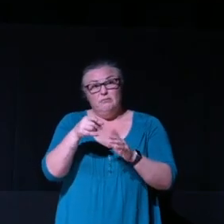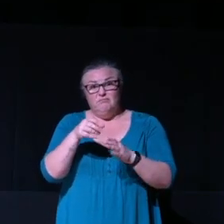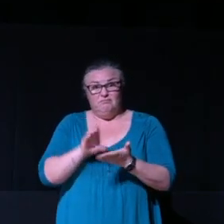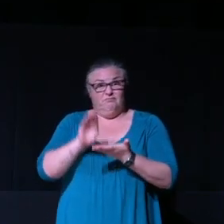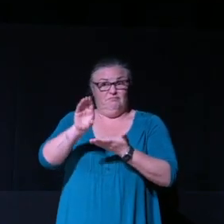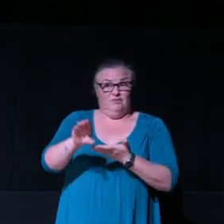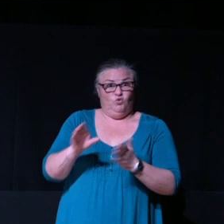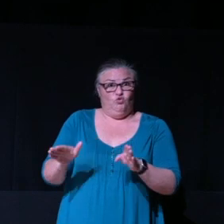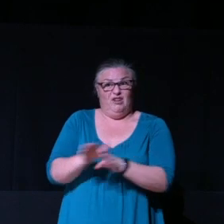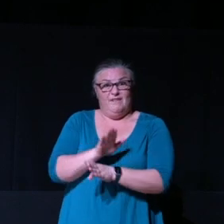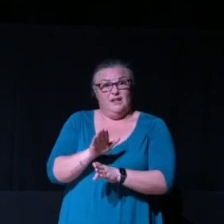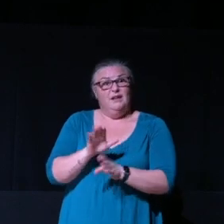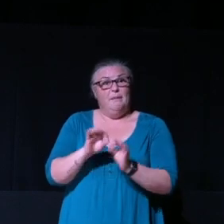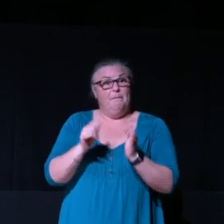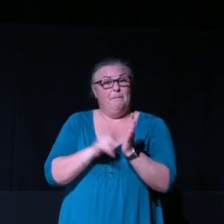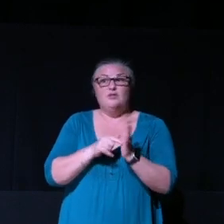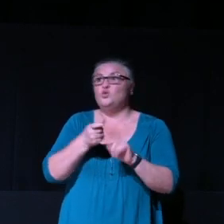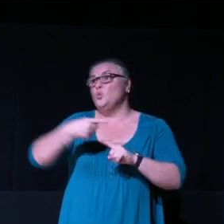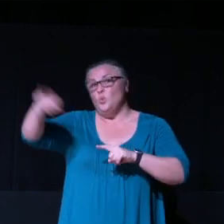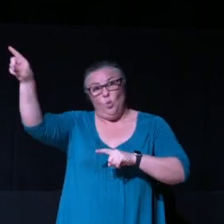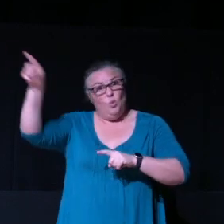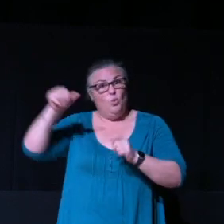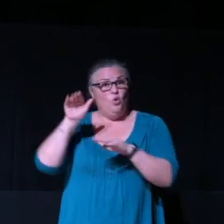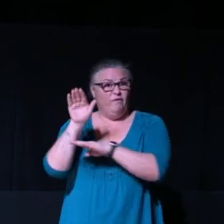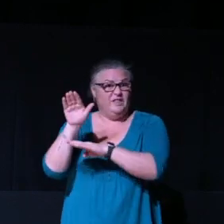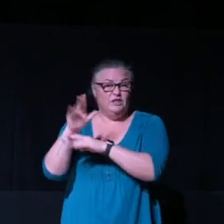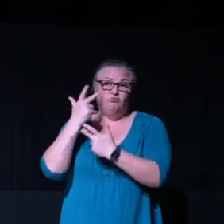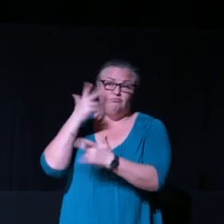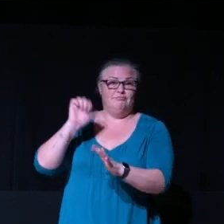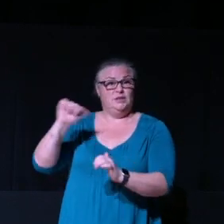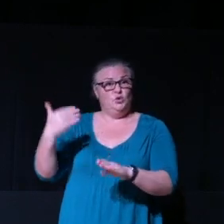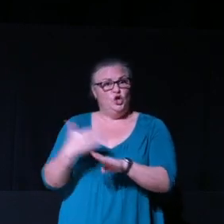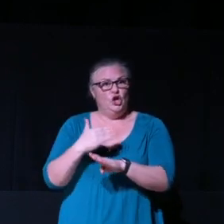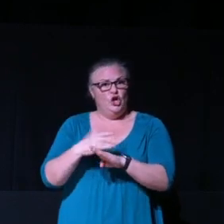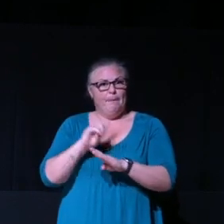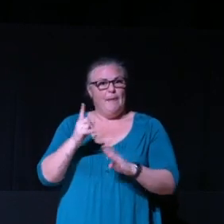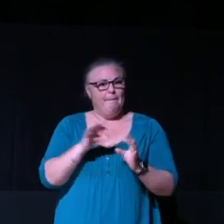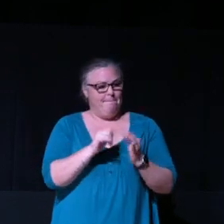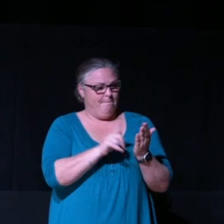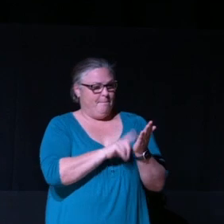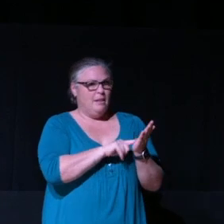Kevin Rudd said, that's disgusting. And absolutely contributed to